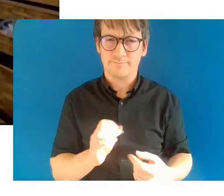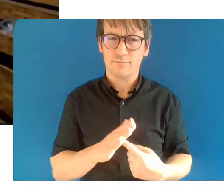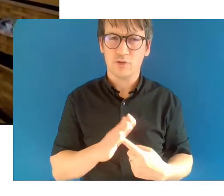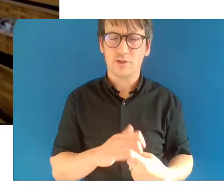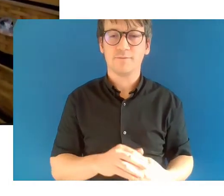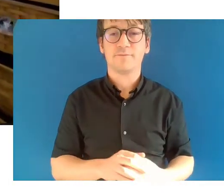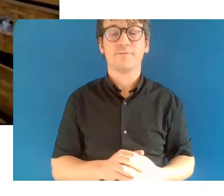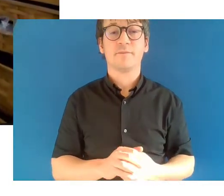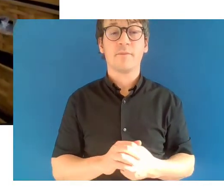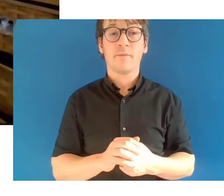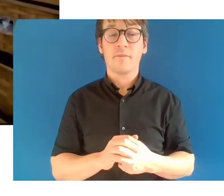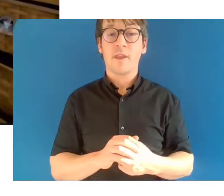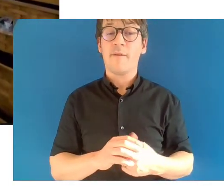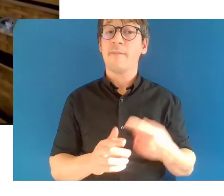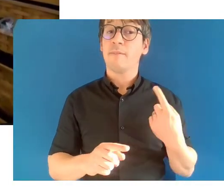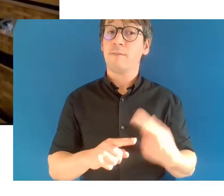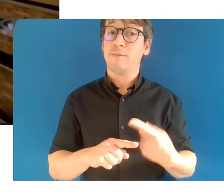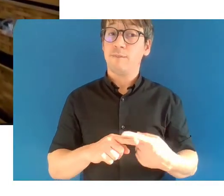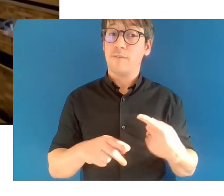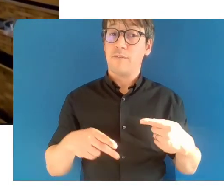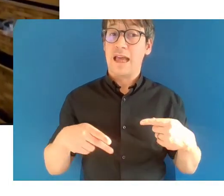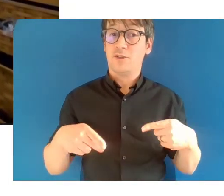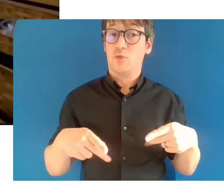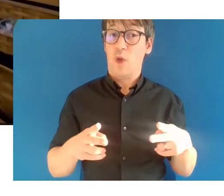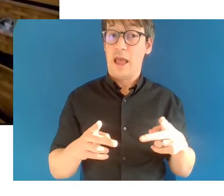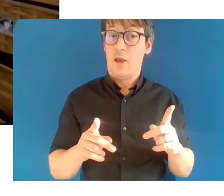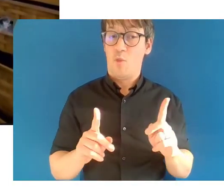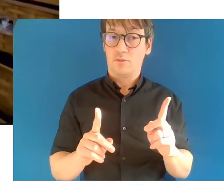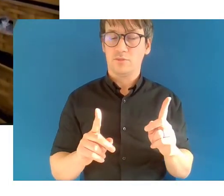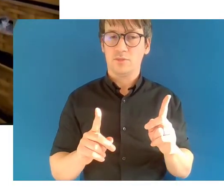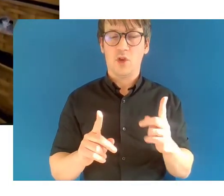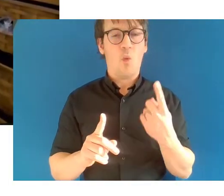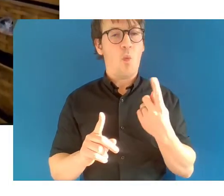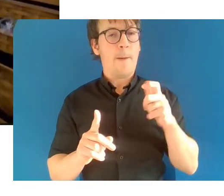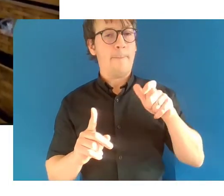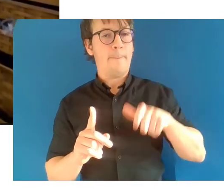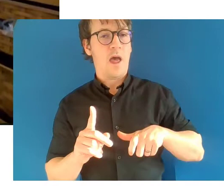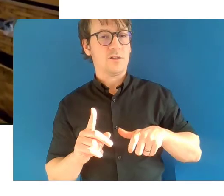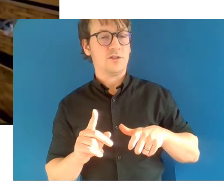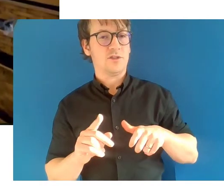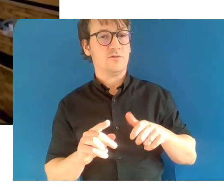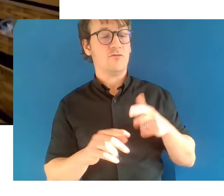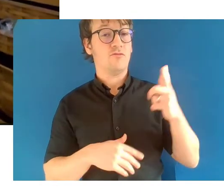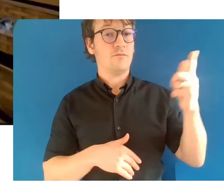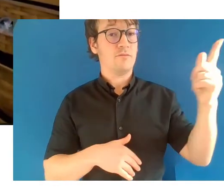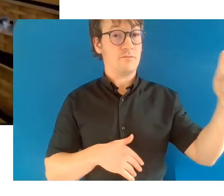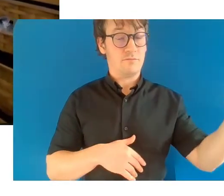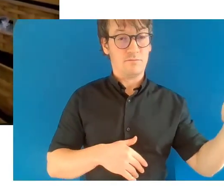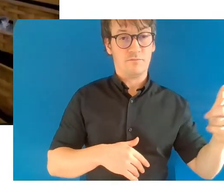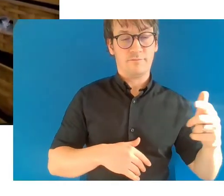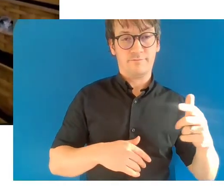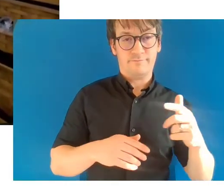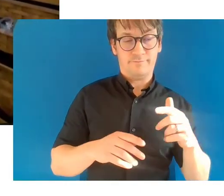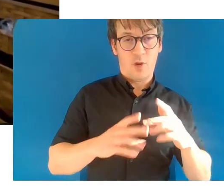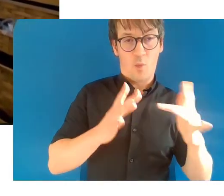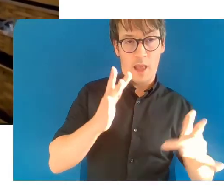But a quicker way to put these kinds of robots into action is to get someone to control them remotely.